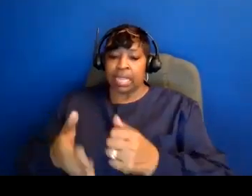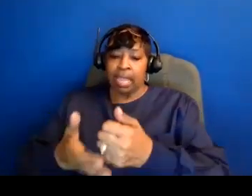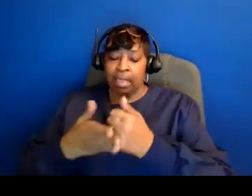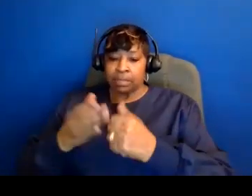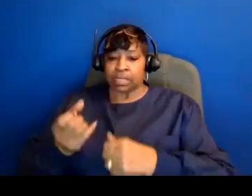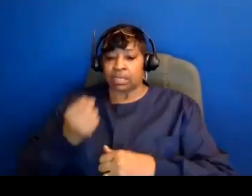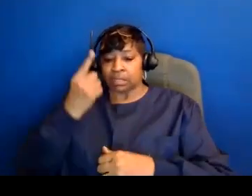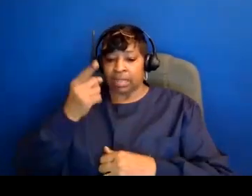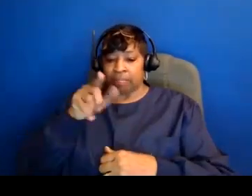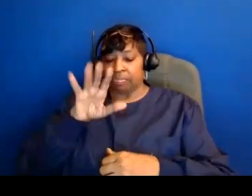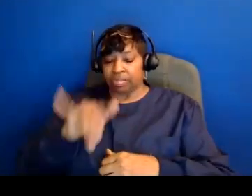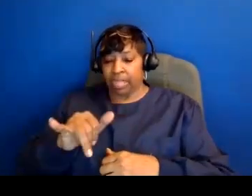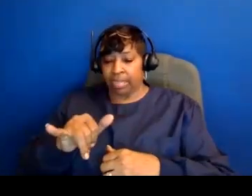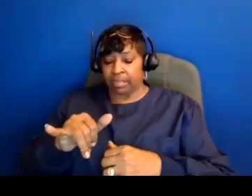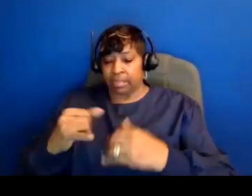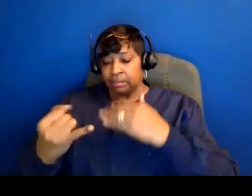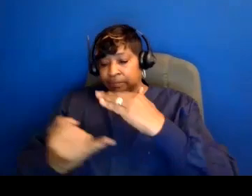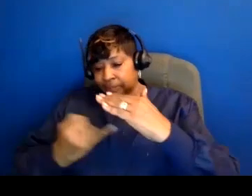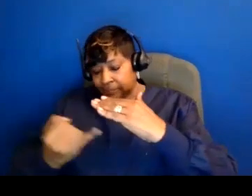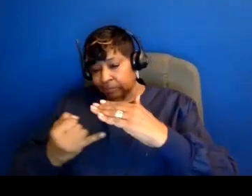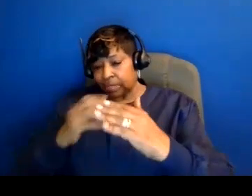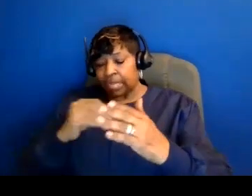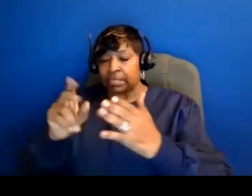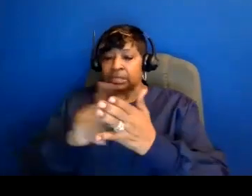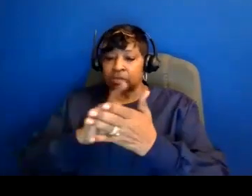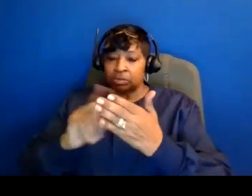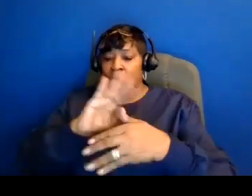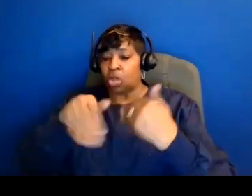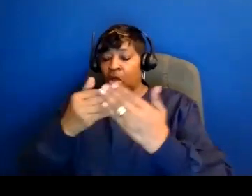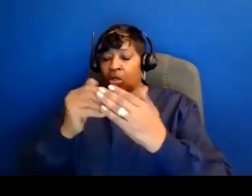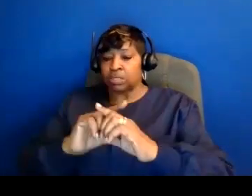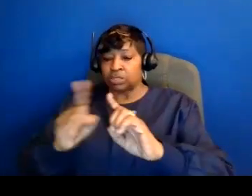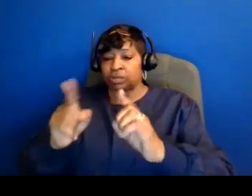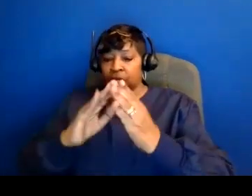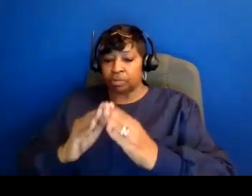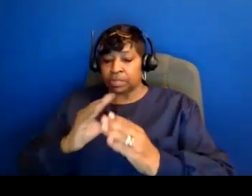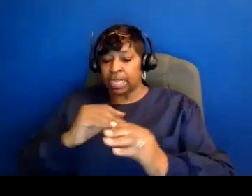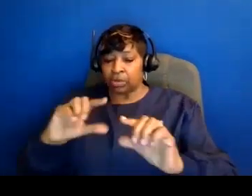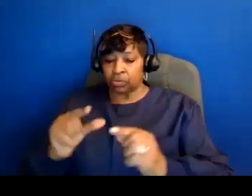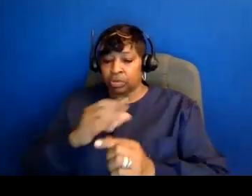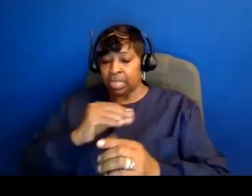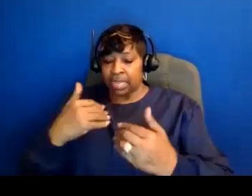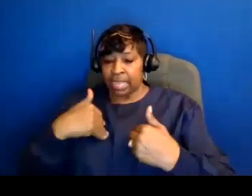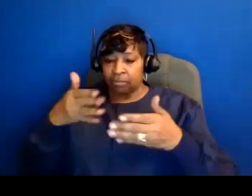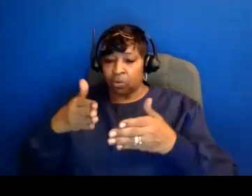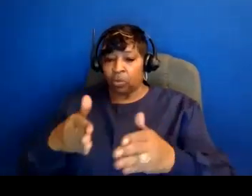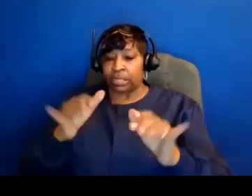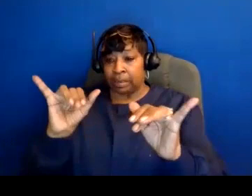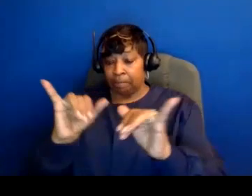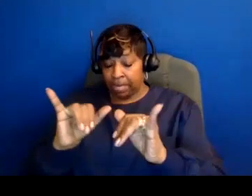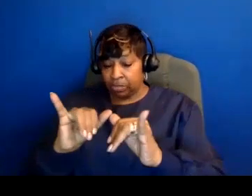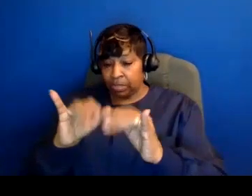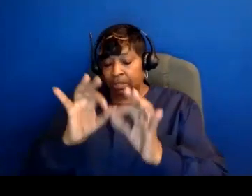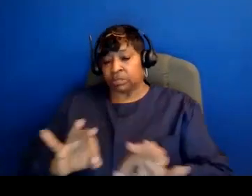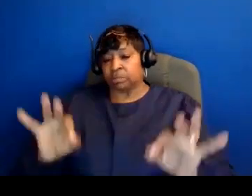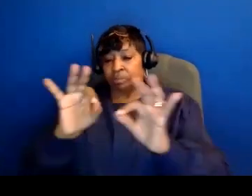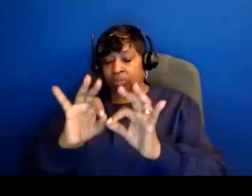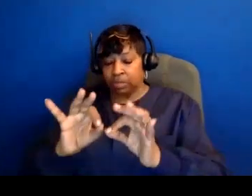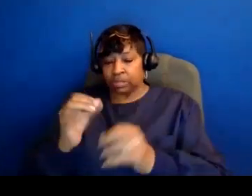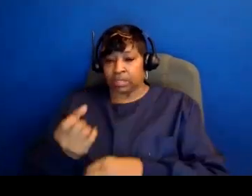lauravanpuymbrouck: Able ableism is embedded in really every oppression and disability is one of the most fluid and complex marginalized identities that exists